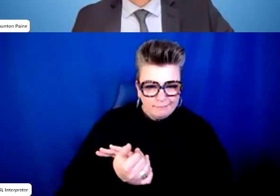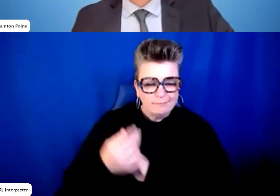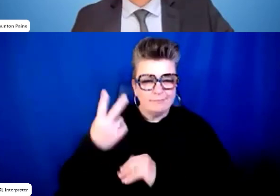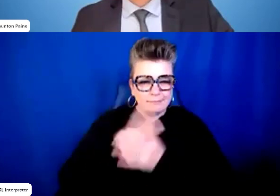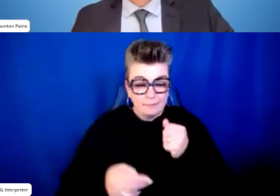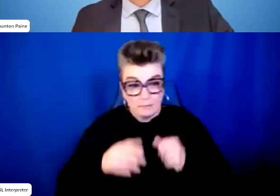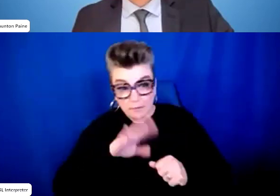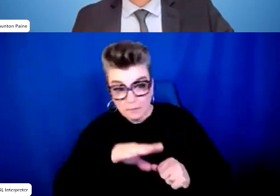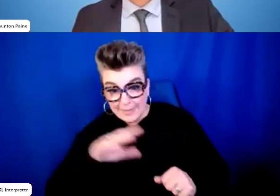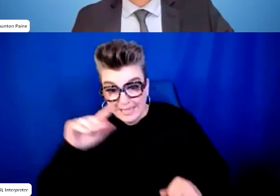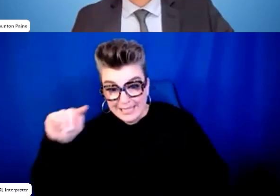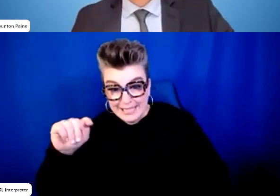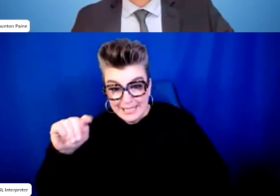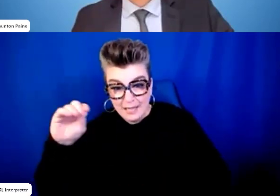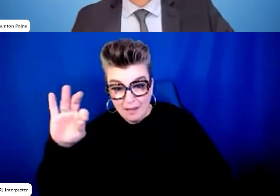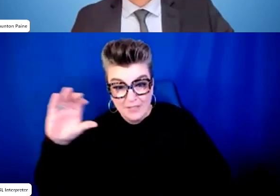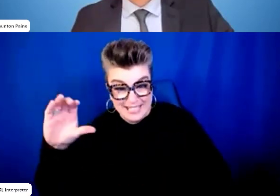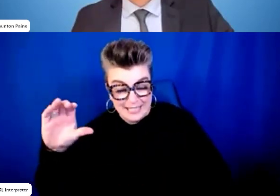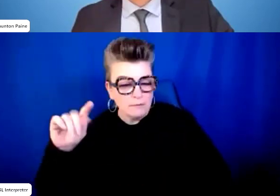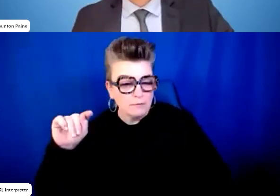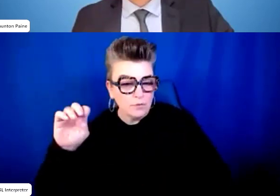regarding the plan that is approved by NIH staff.